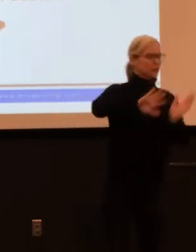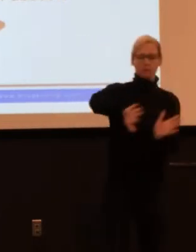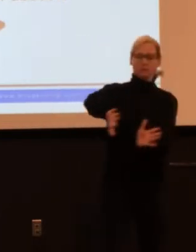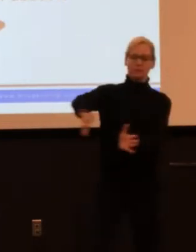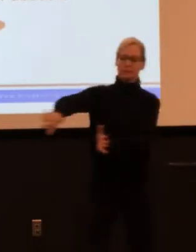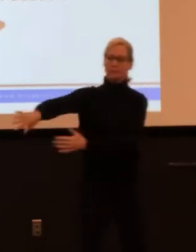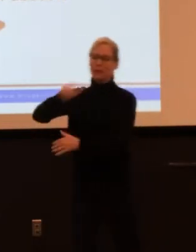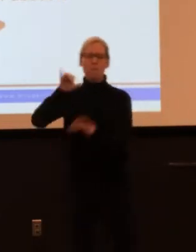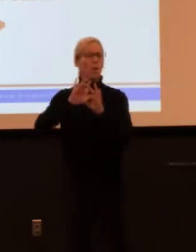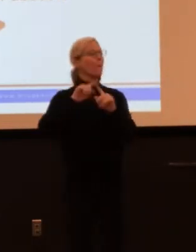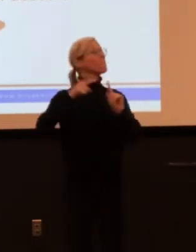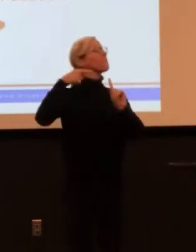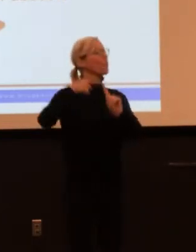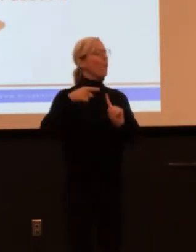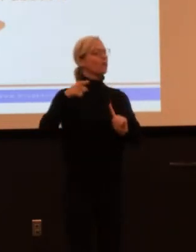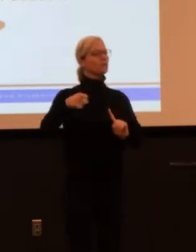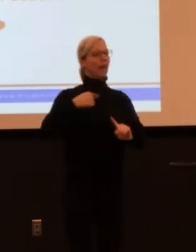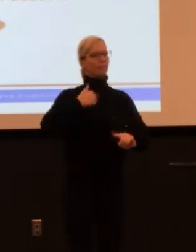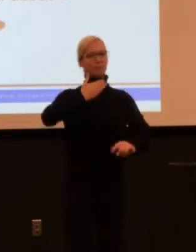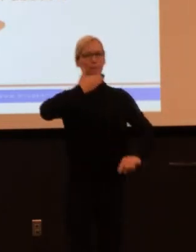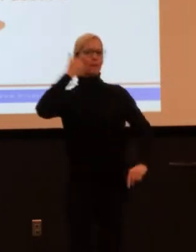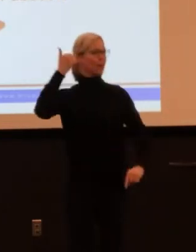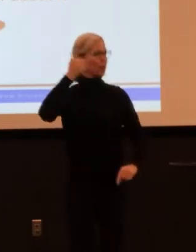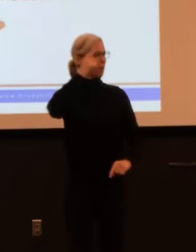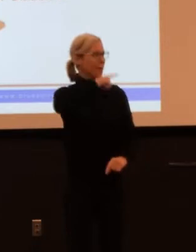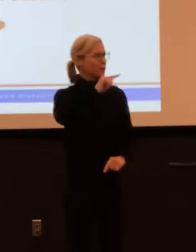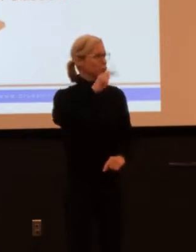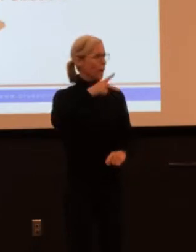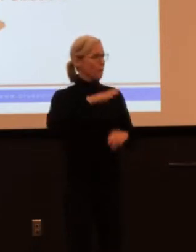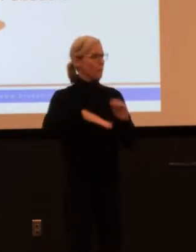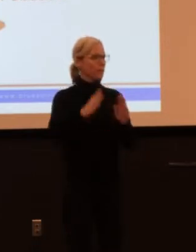that makes it work better than previous mousetraps.